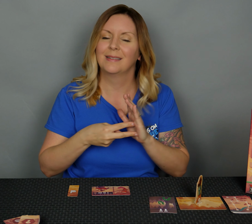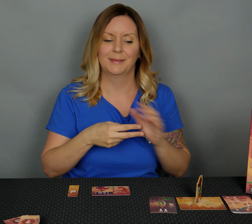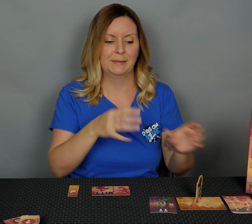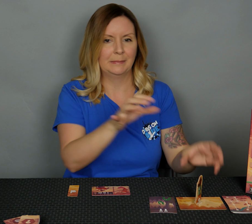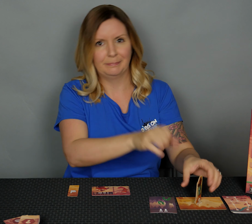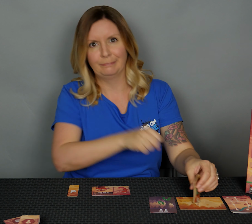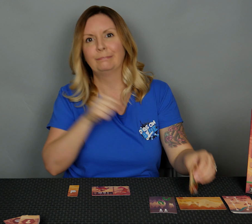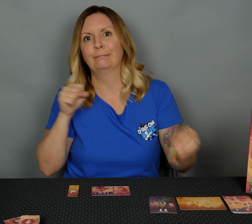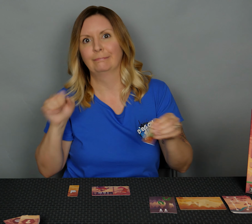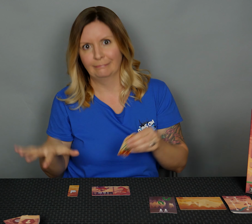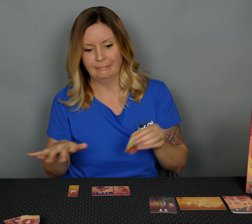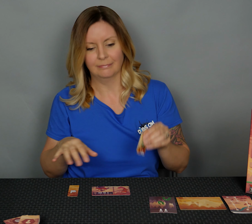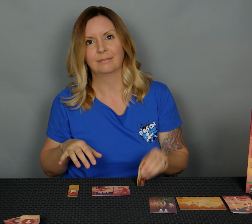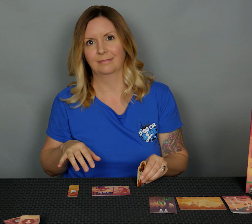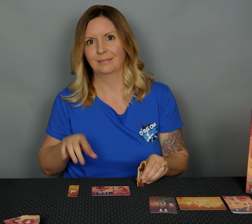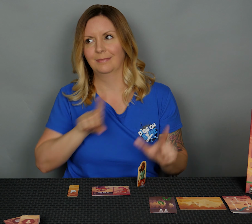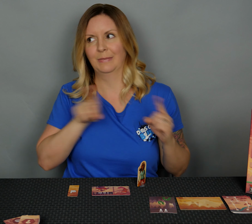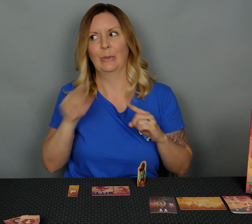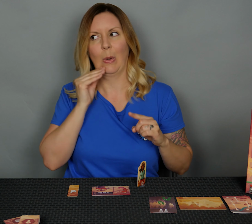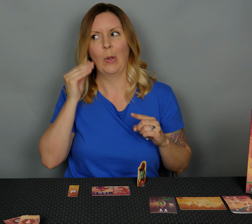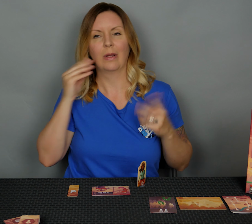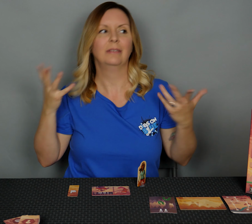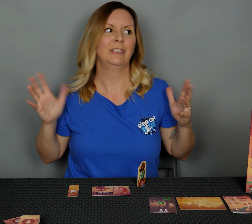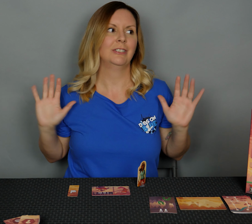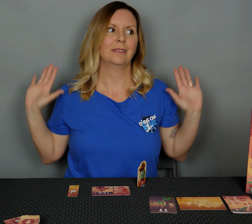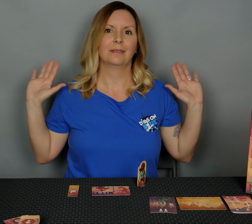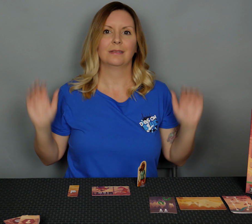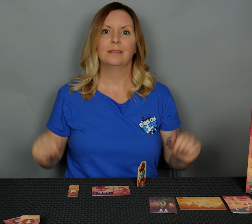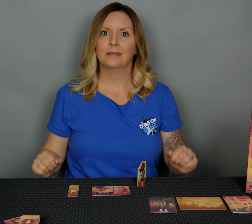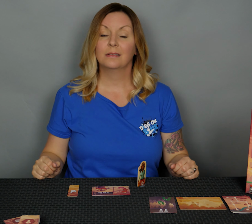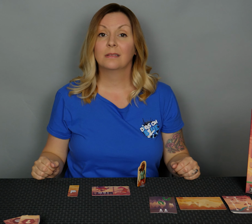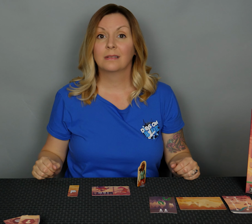Going home means removing your character from the level and any treasure you’ve collected